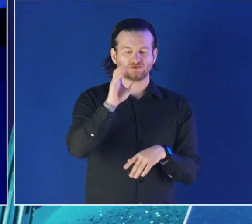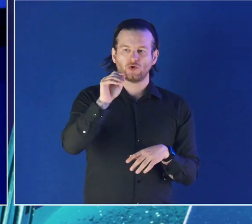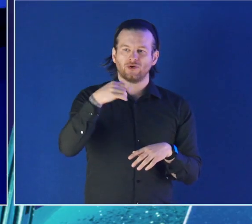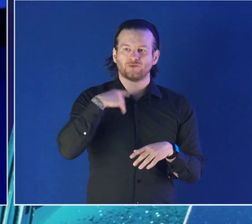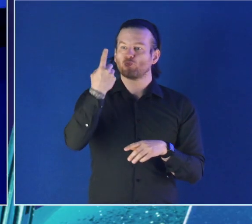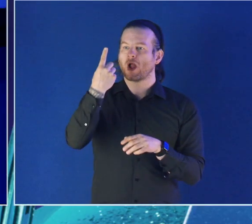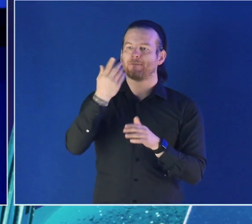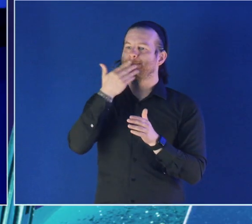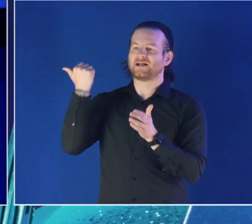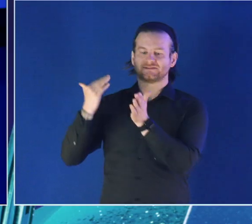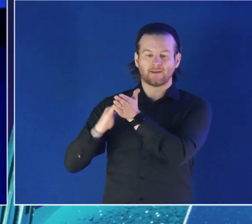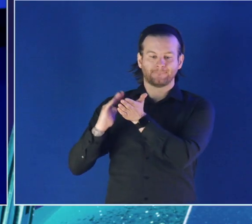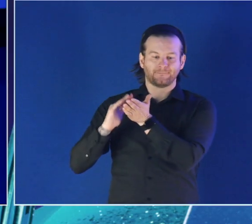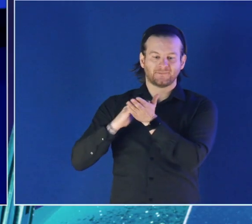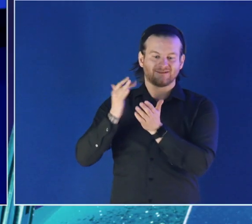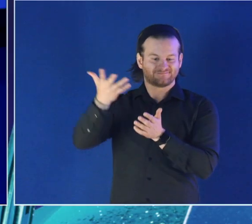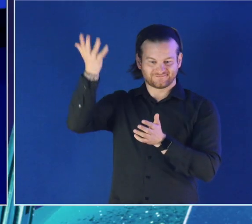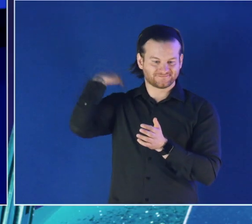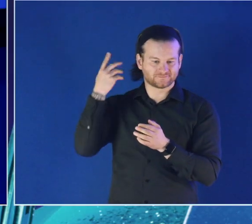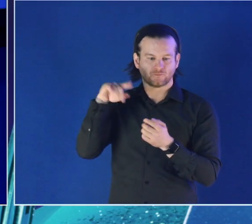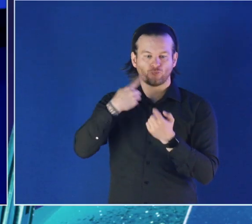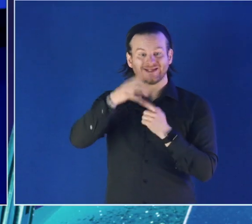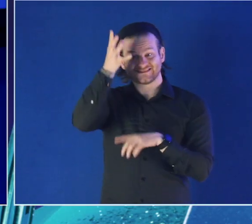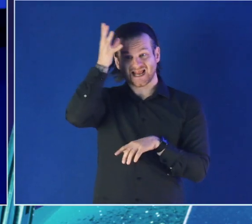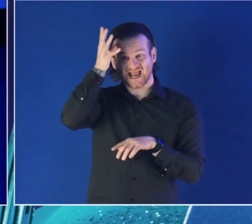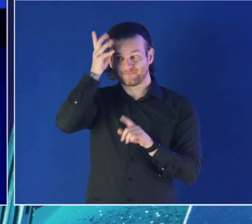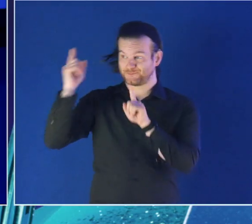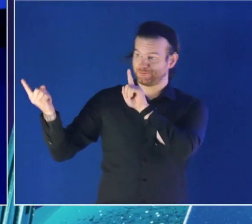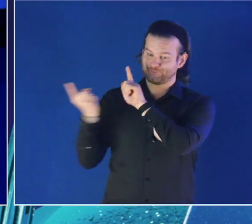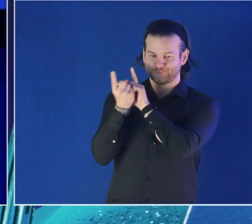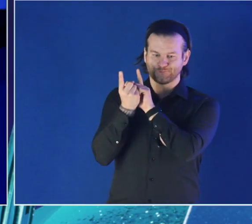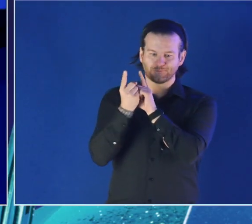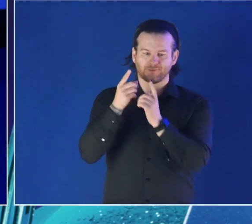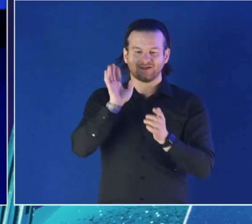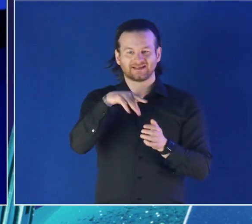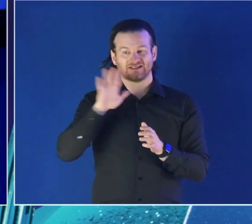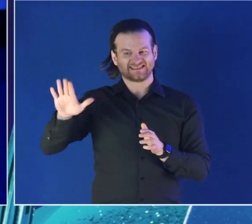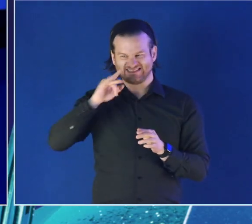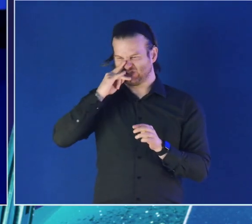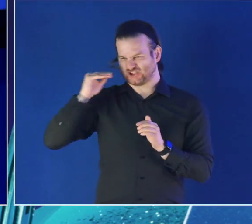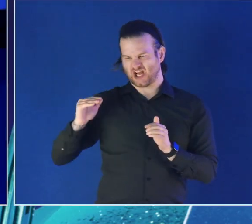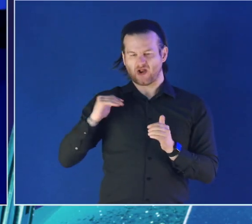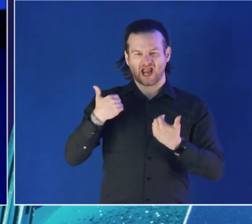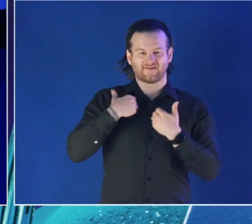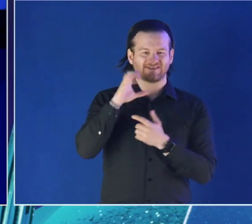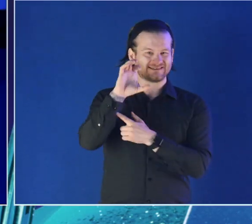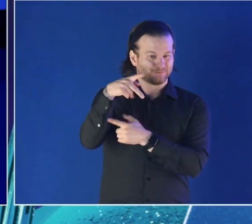my daughter has a sense of humor." He would have never known that. She was live time doing jokes and being responsive